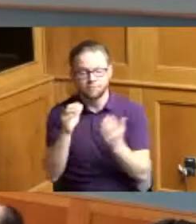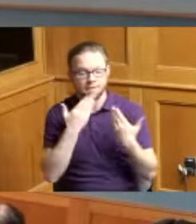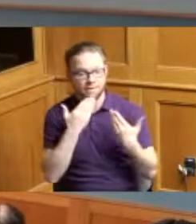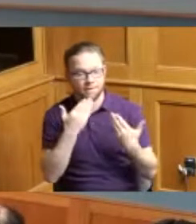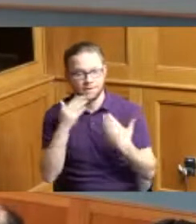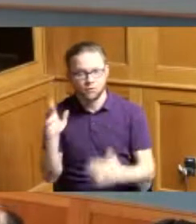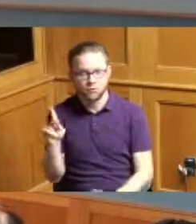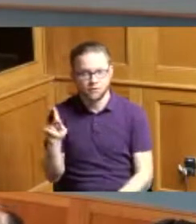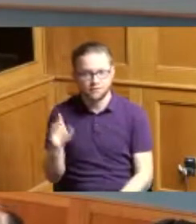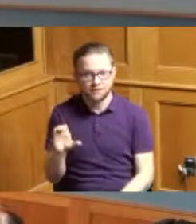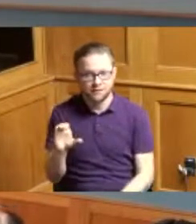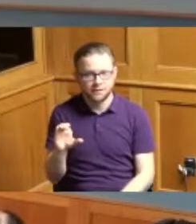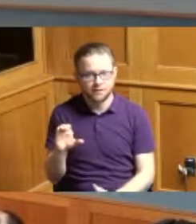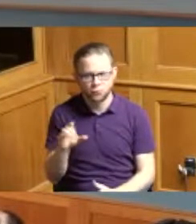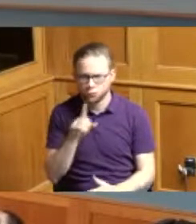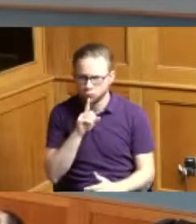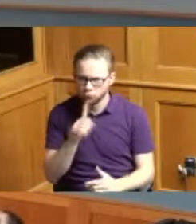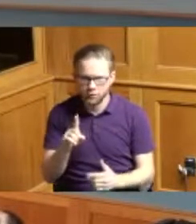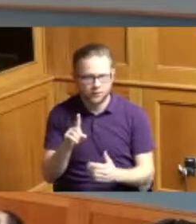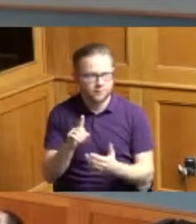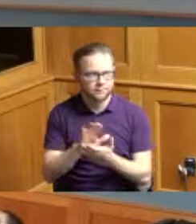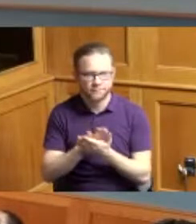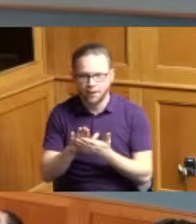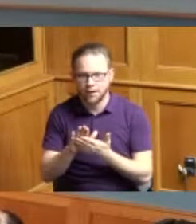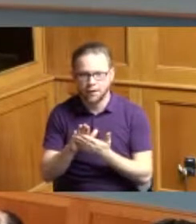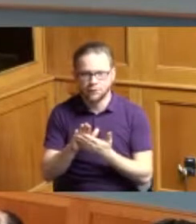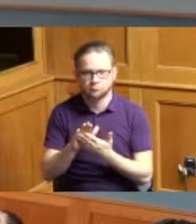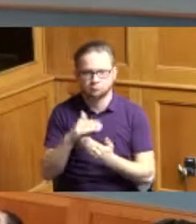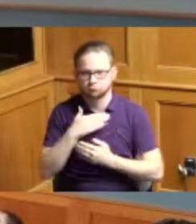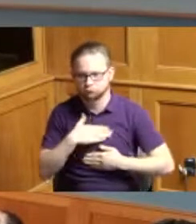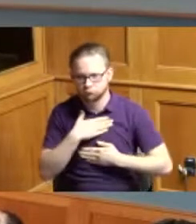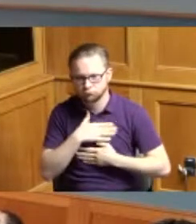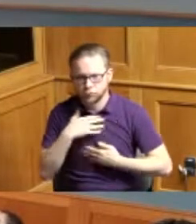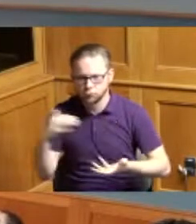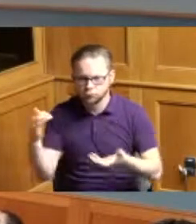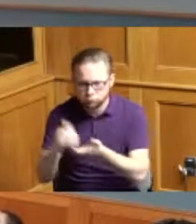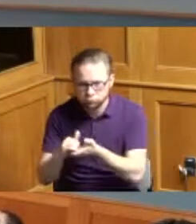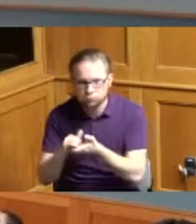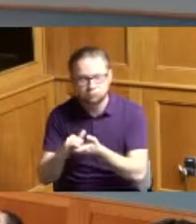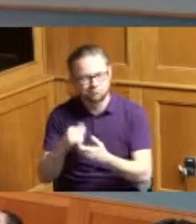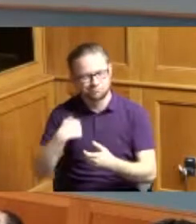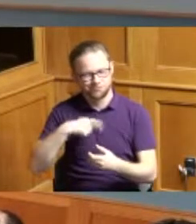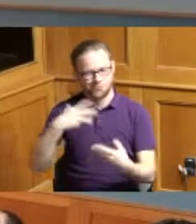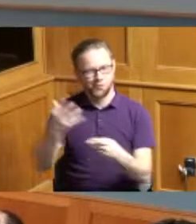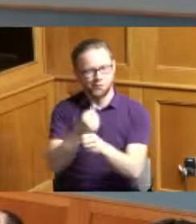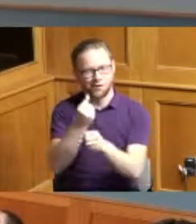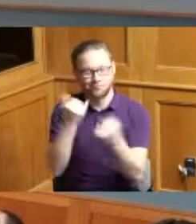guys hosted us very well and we came out of there with the win but like you said now we're united